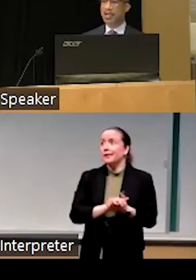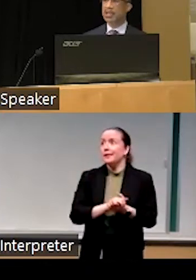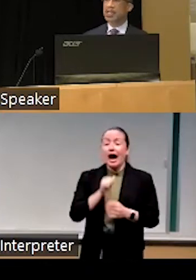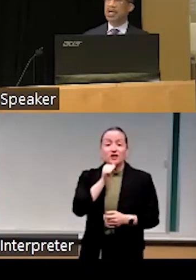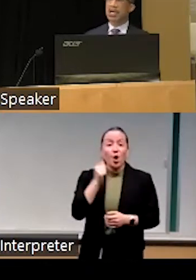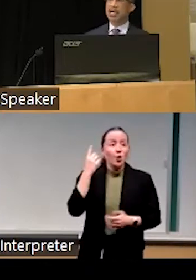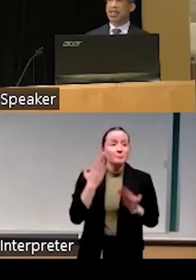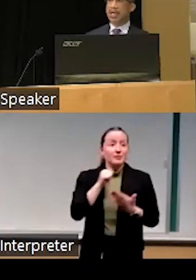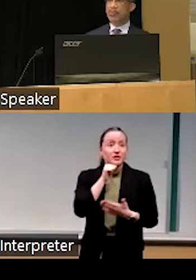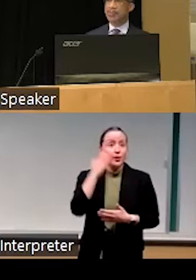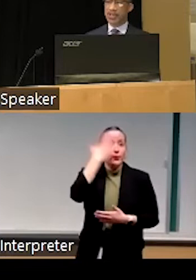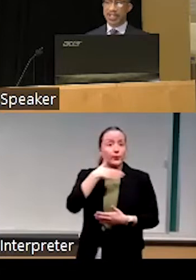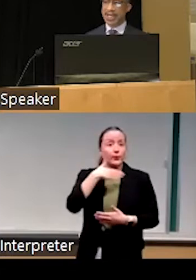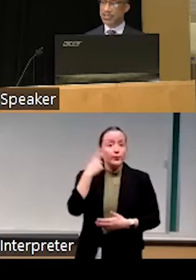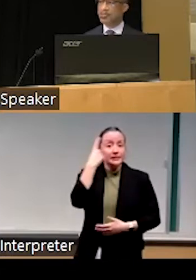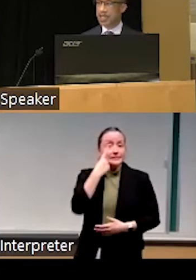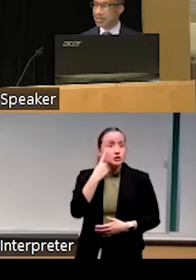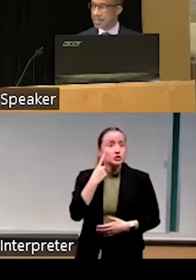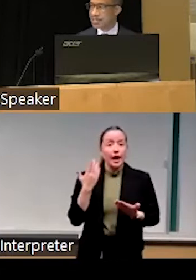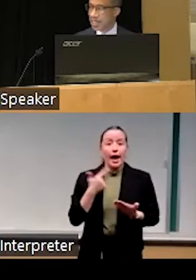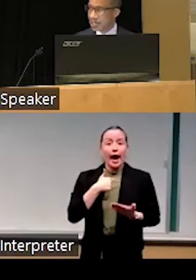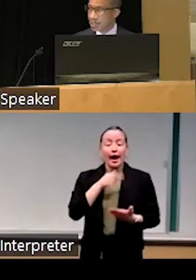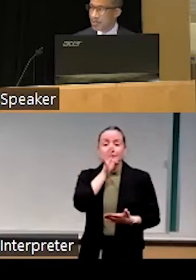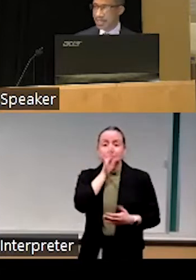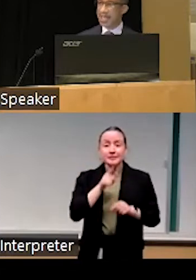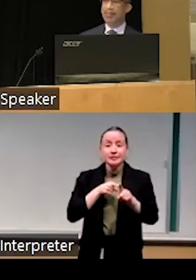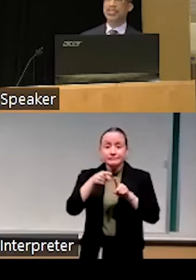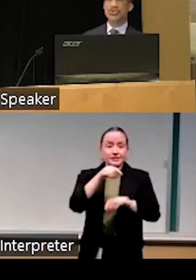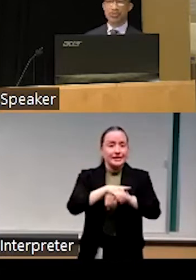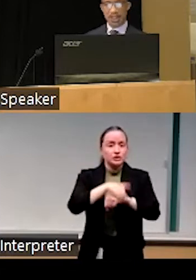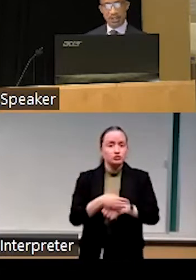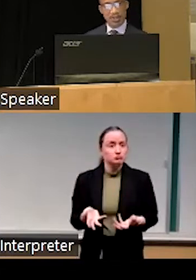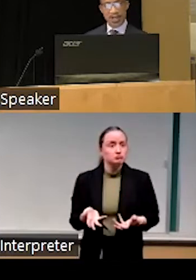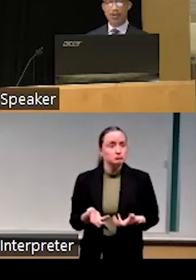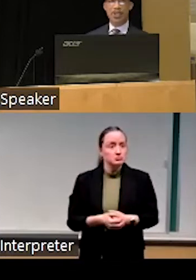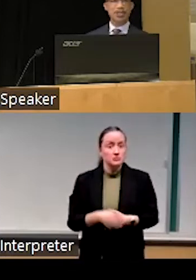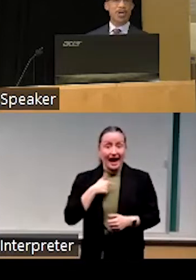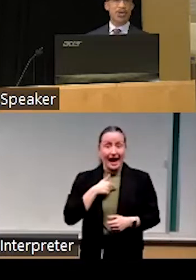I'm uh a primarily an English speaker in this setting because I am assuming that I'm amongst